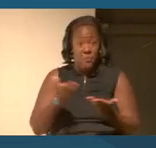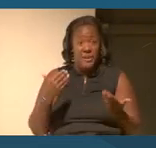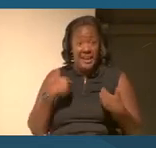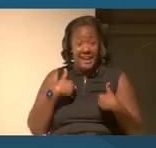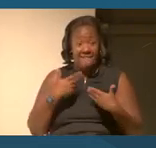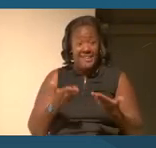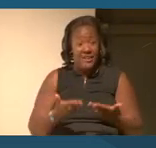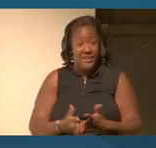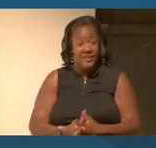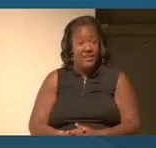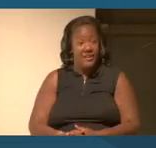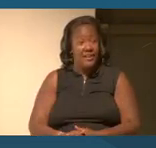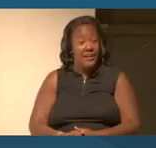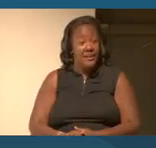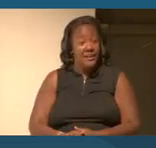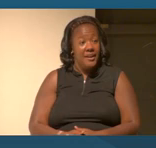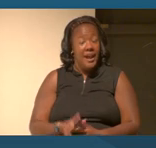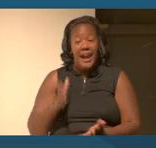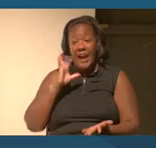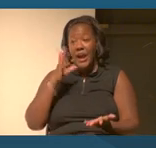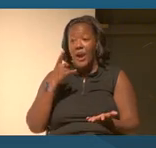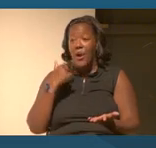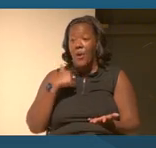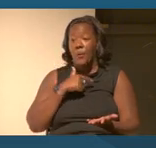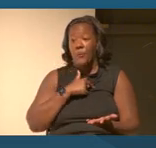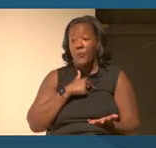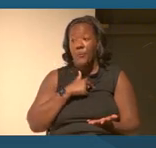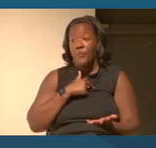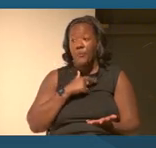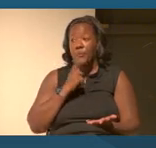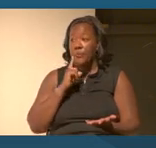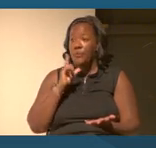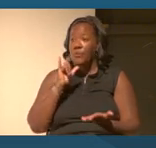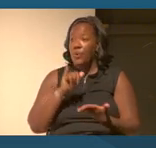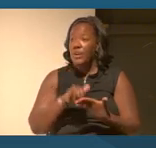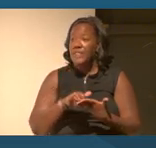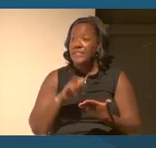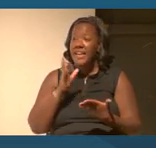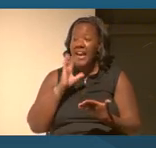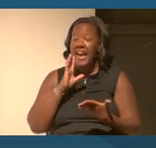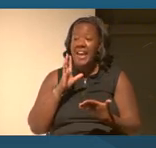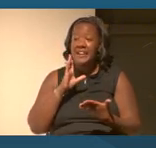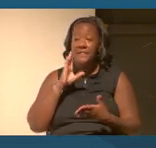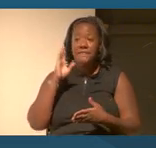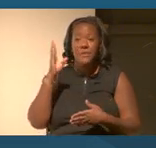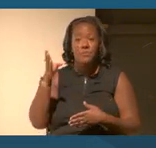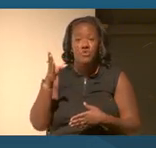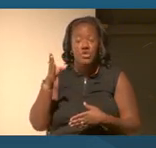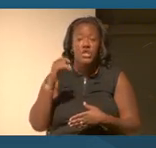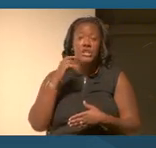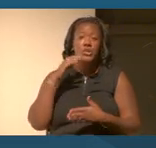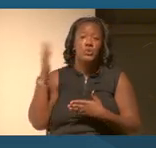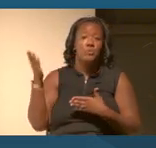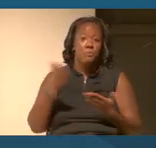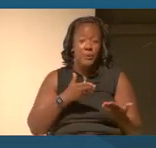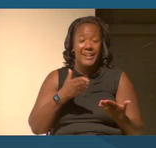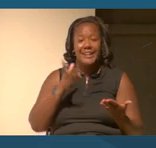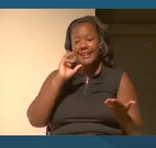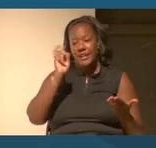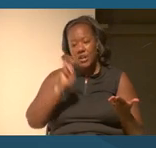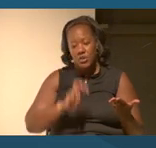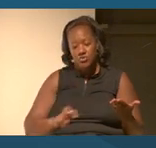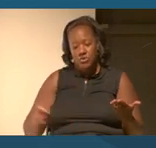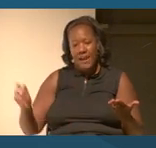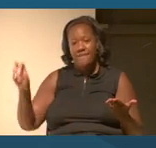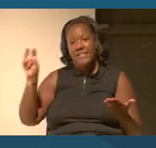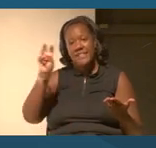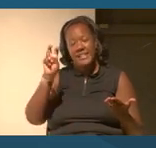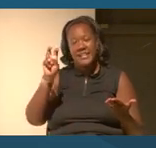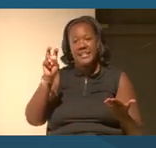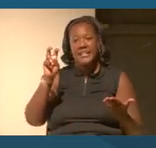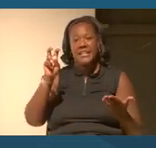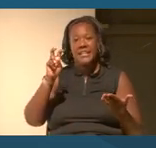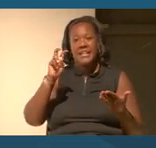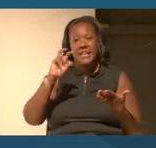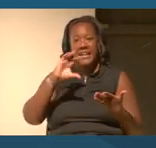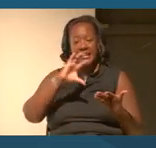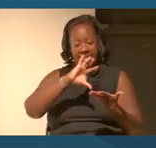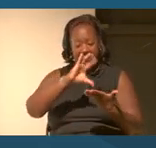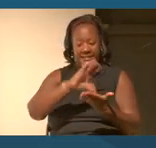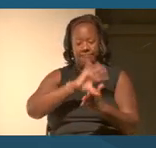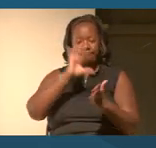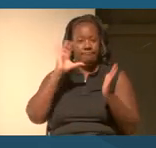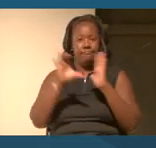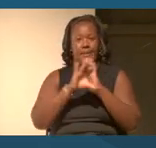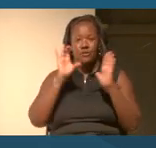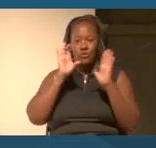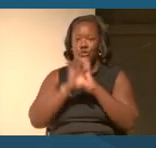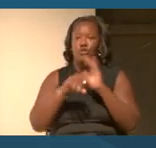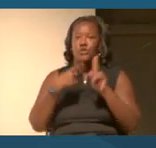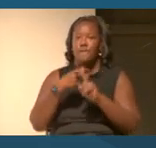But for that teacher to bring in a traveling set of images from the Holocaust and they